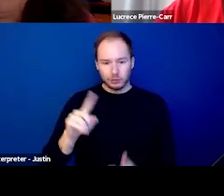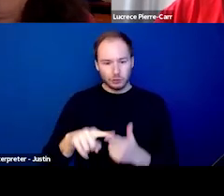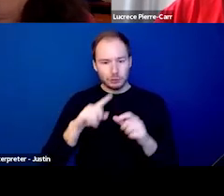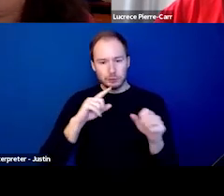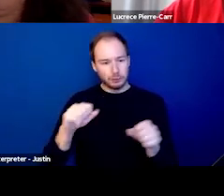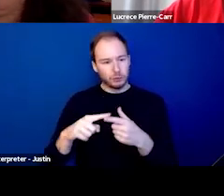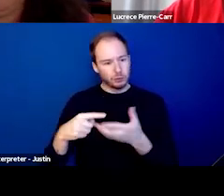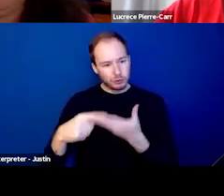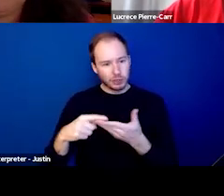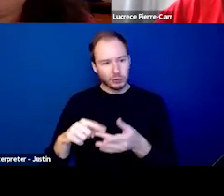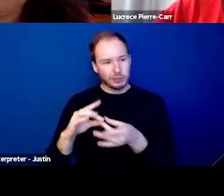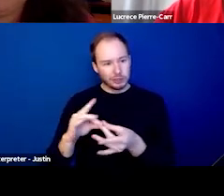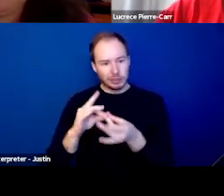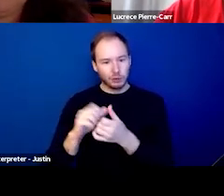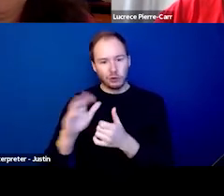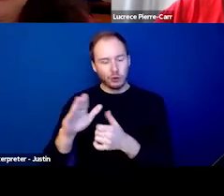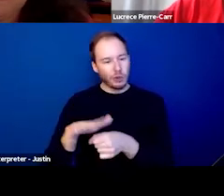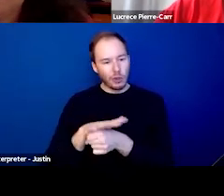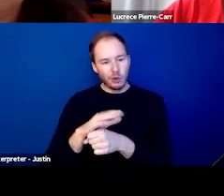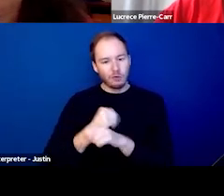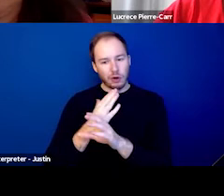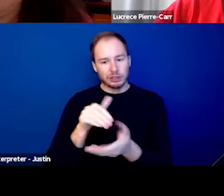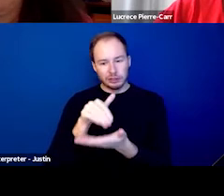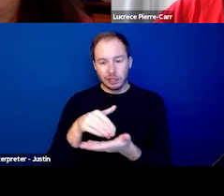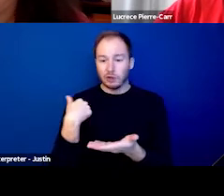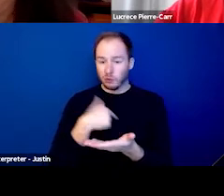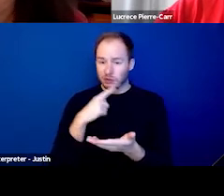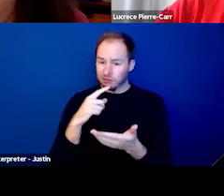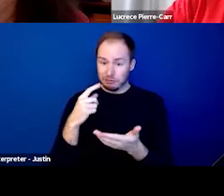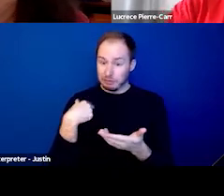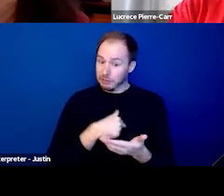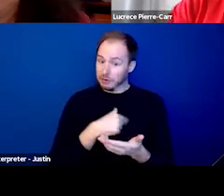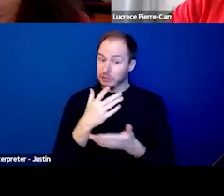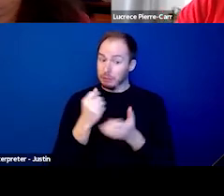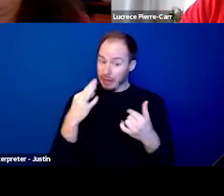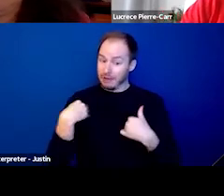and connect with your local crisis centers, is that we've been doing this work, many of us, for many years.